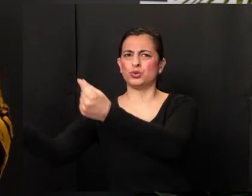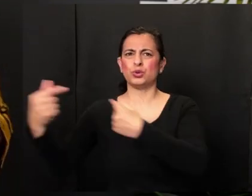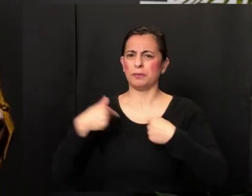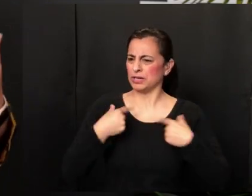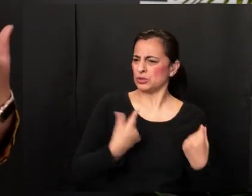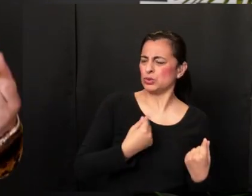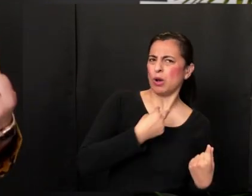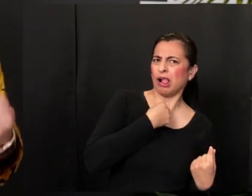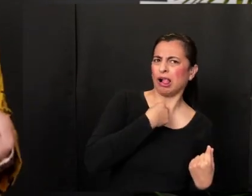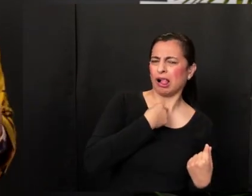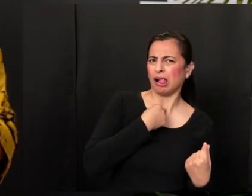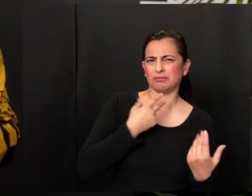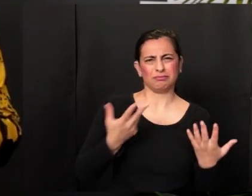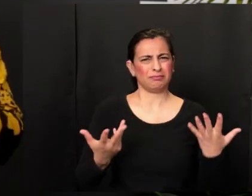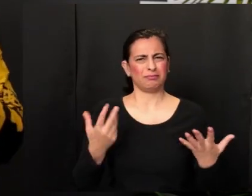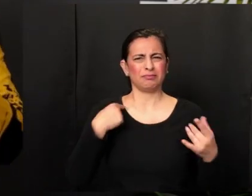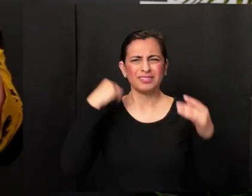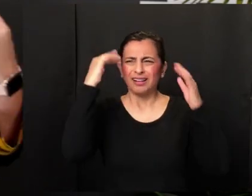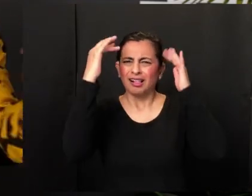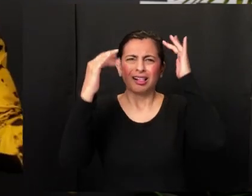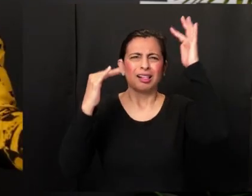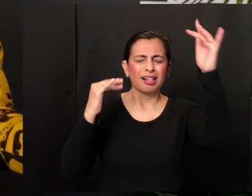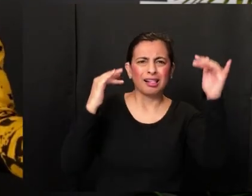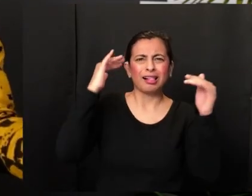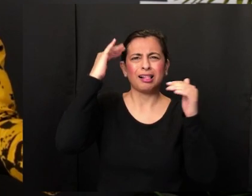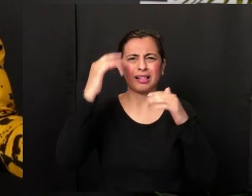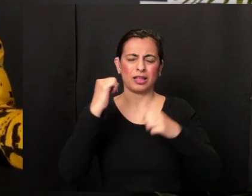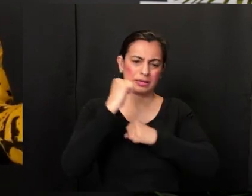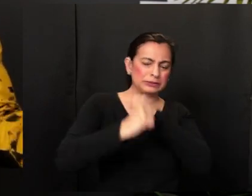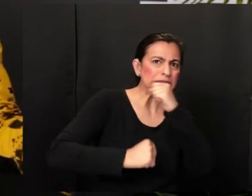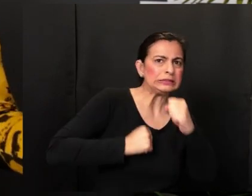and trying very hard to remove this identity from myself,